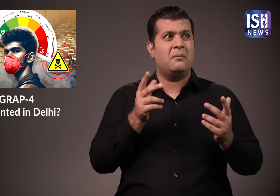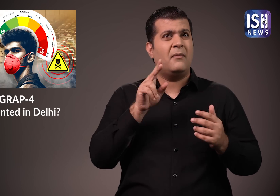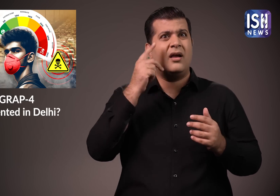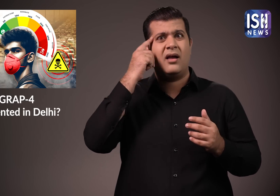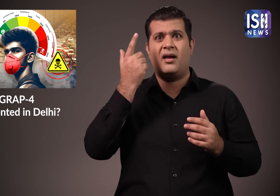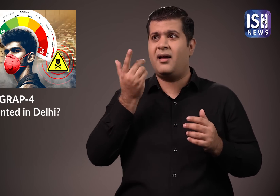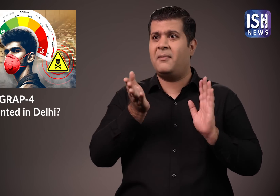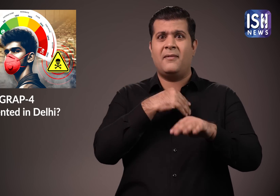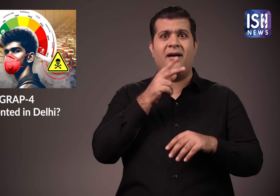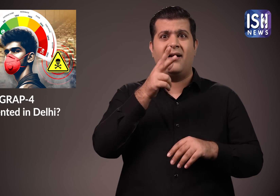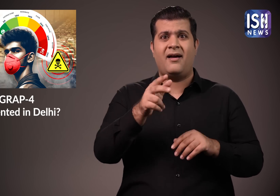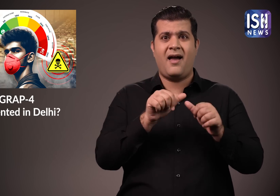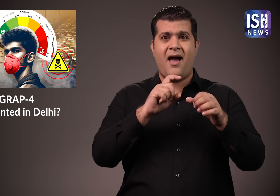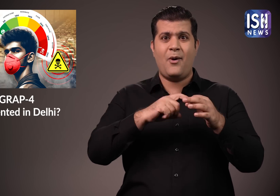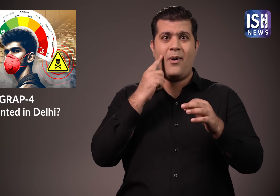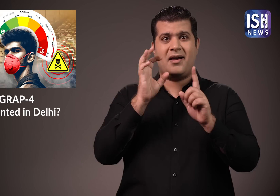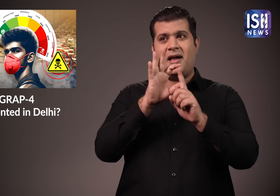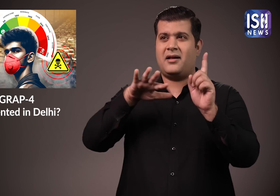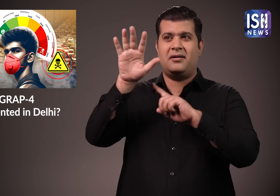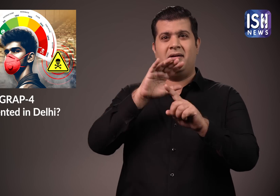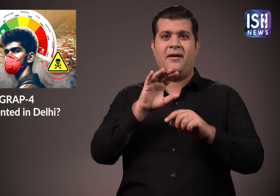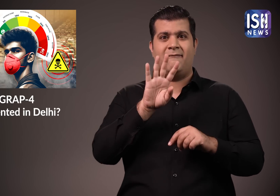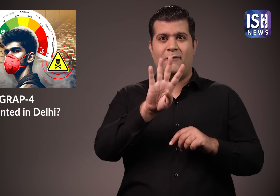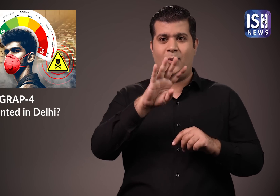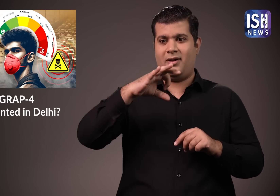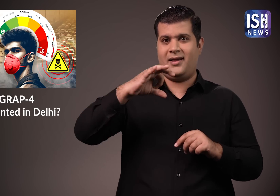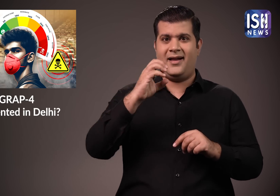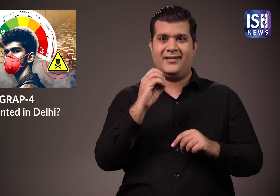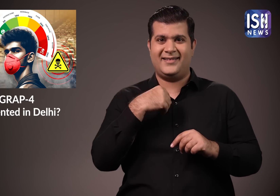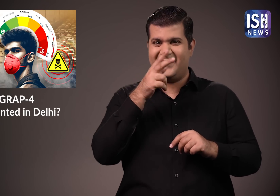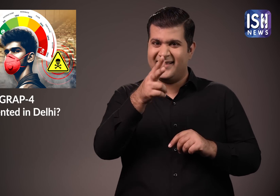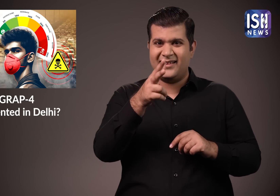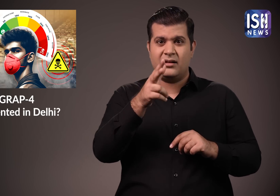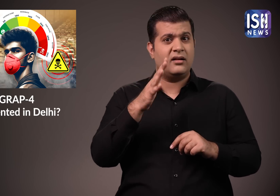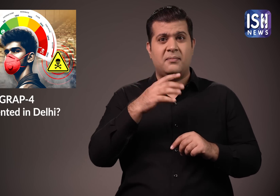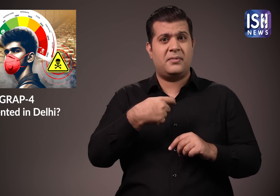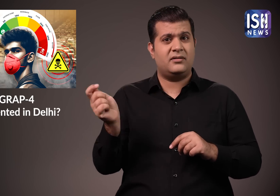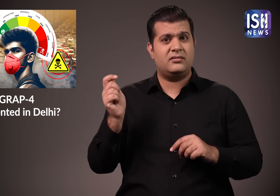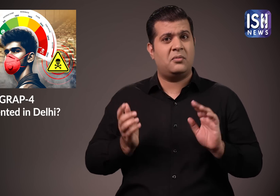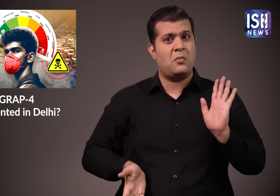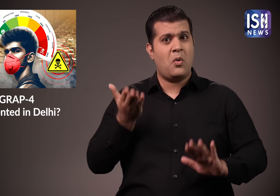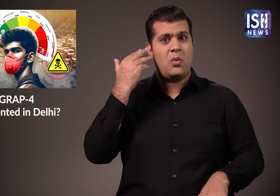This indicates that the AQI is significantly higher than the reported 490.